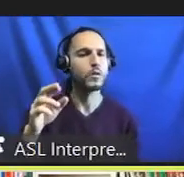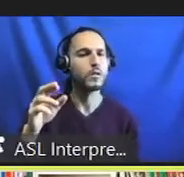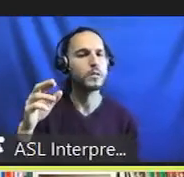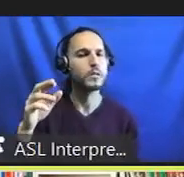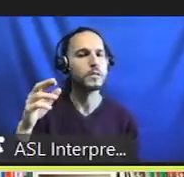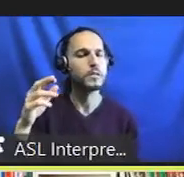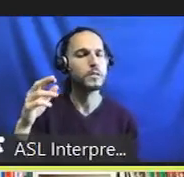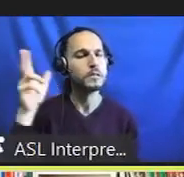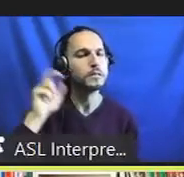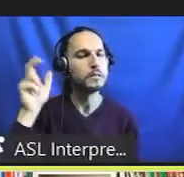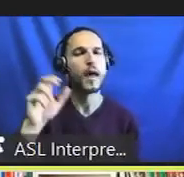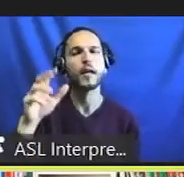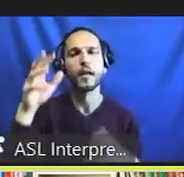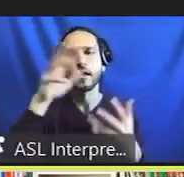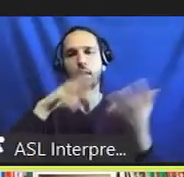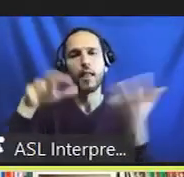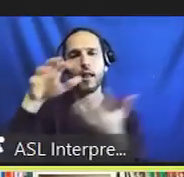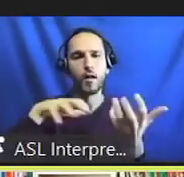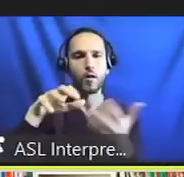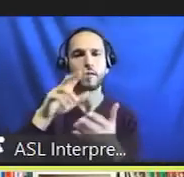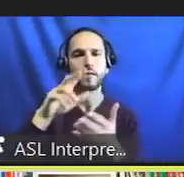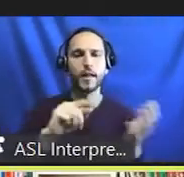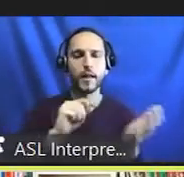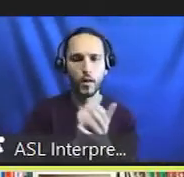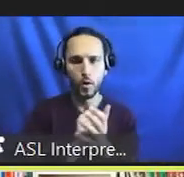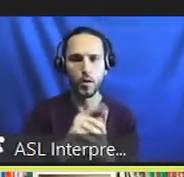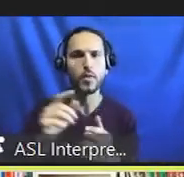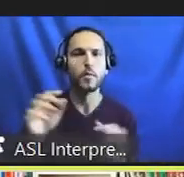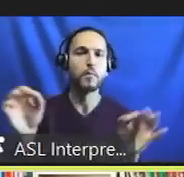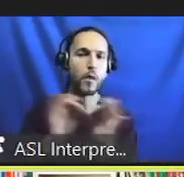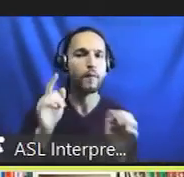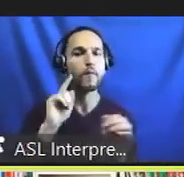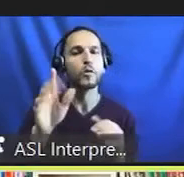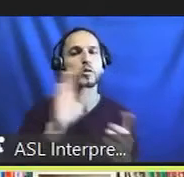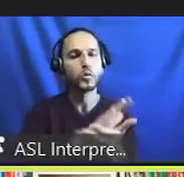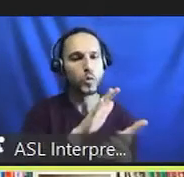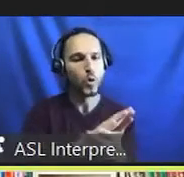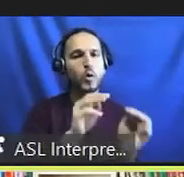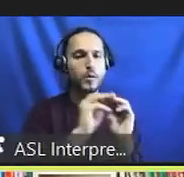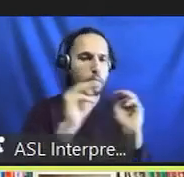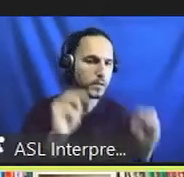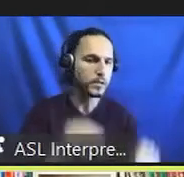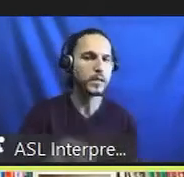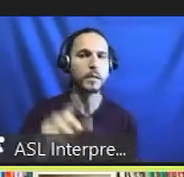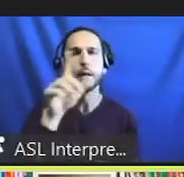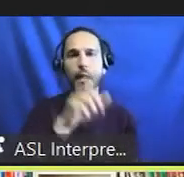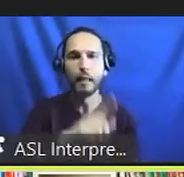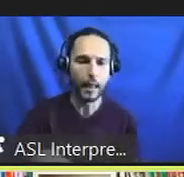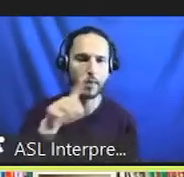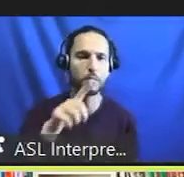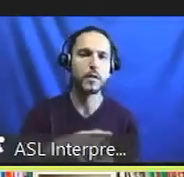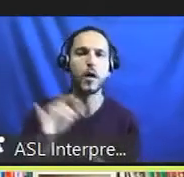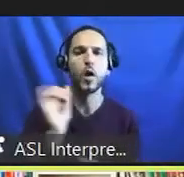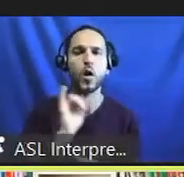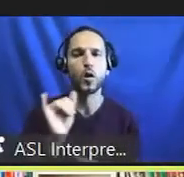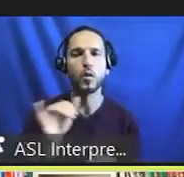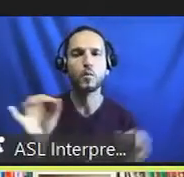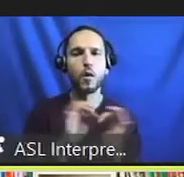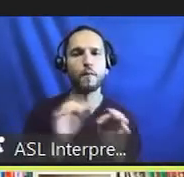This is relevant for the school, for the school's museums, for libraries, and for legacy content.